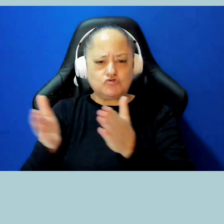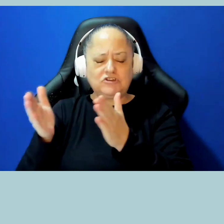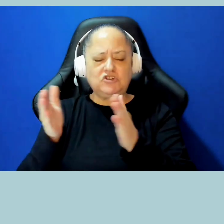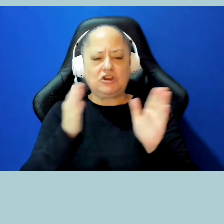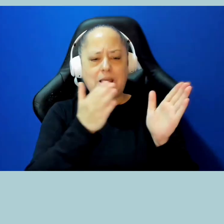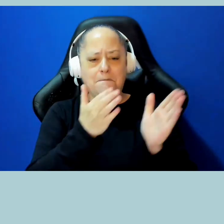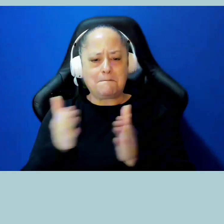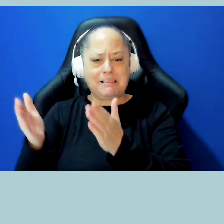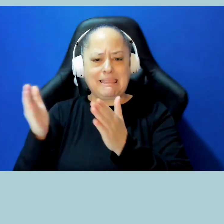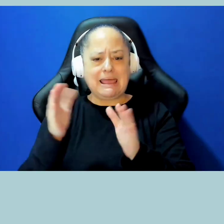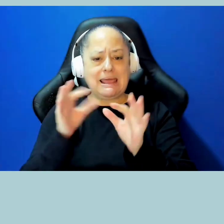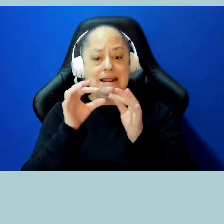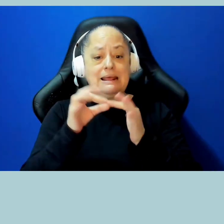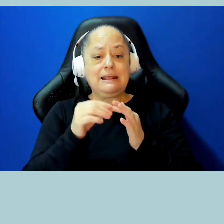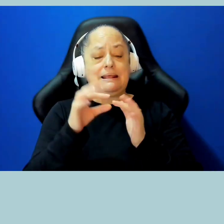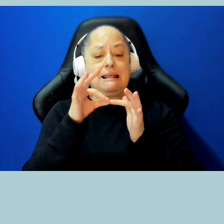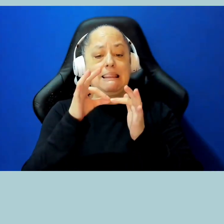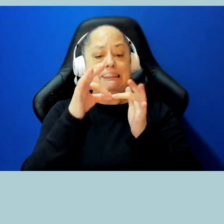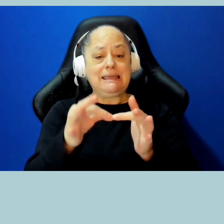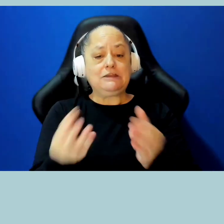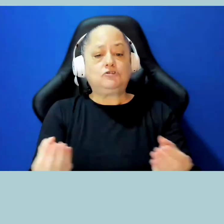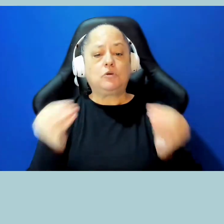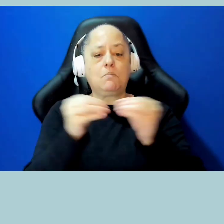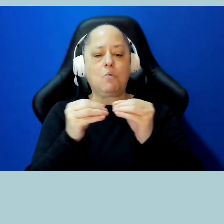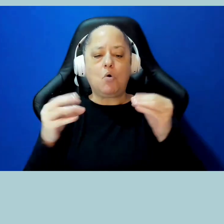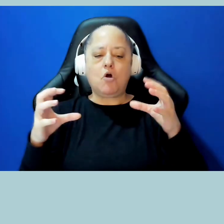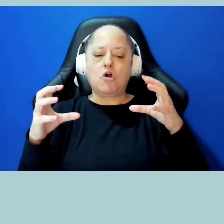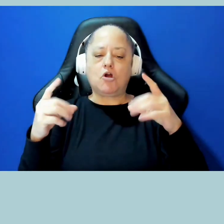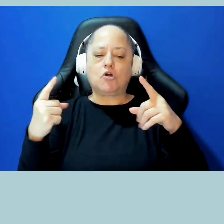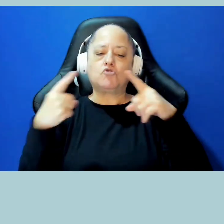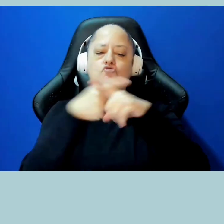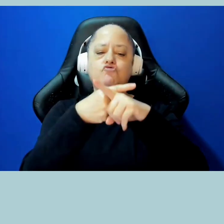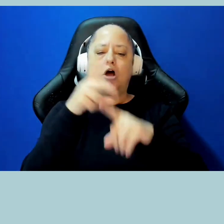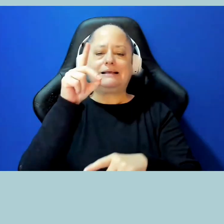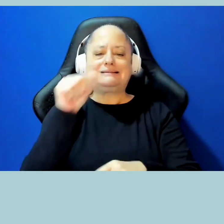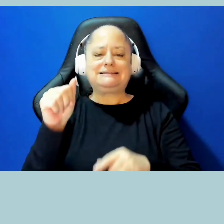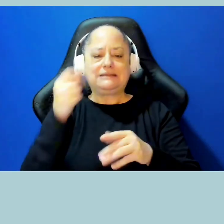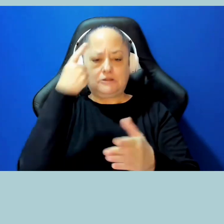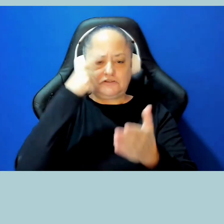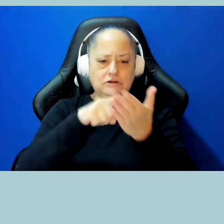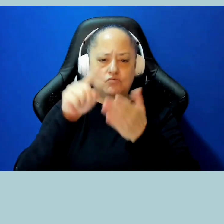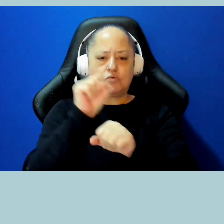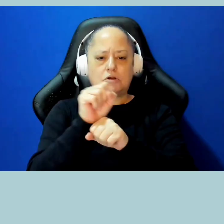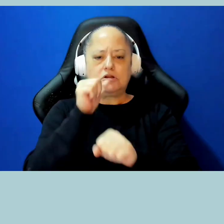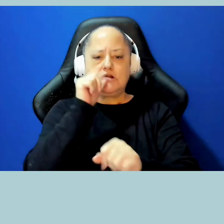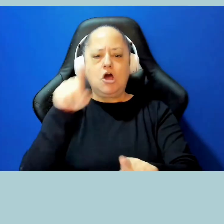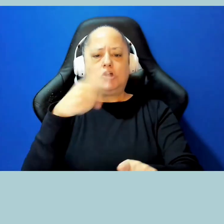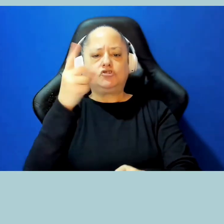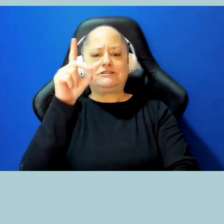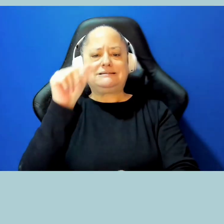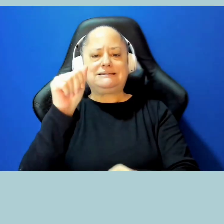plan lead to more cross -disability research work that is not just a disability type only? Will there be